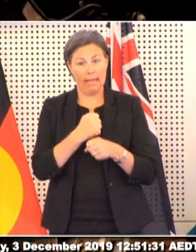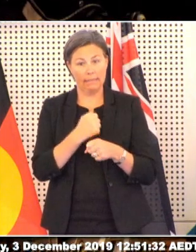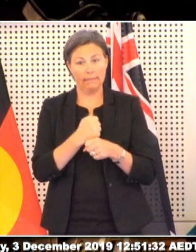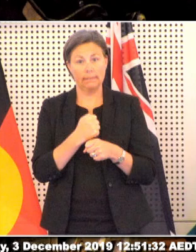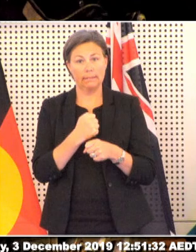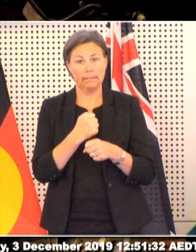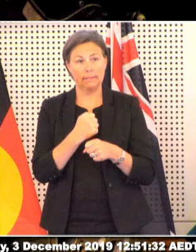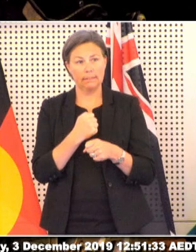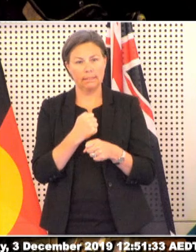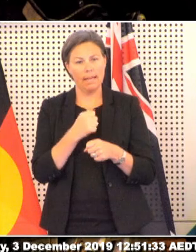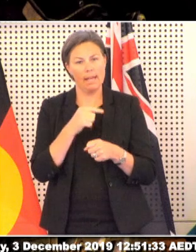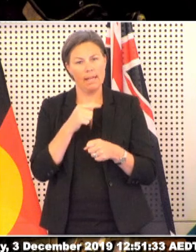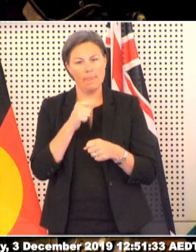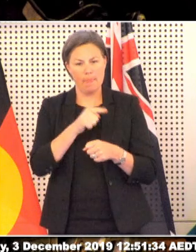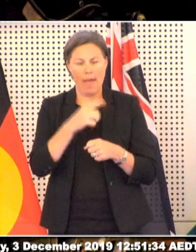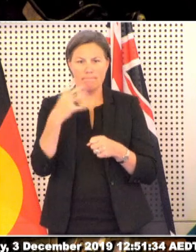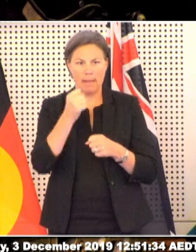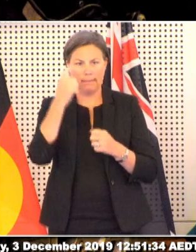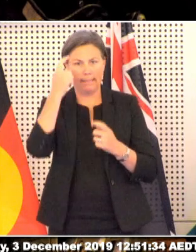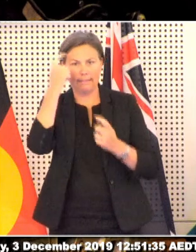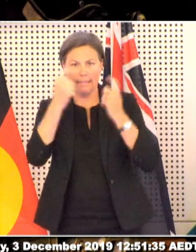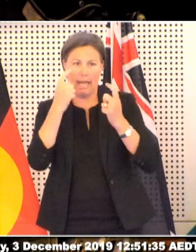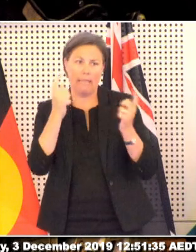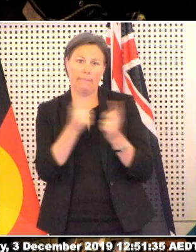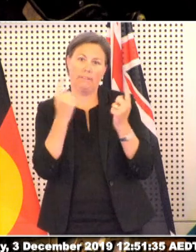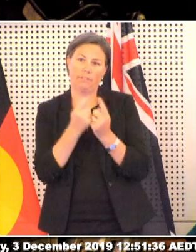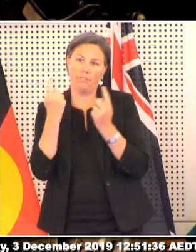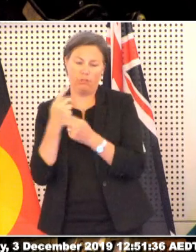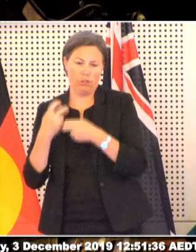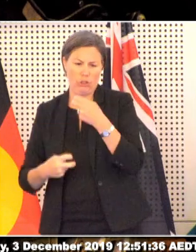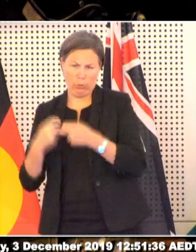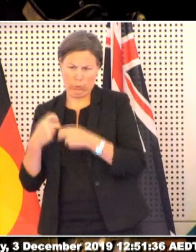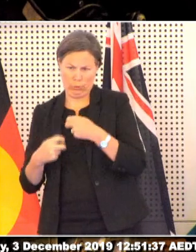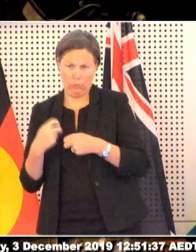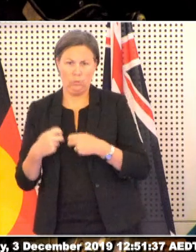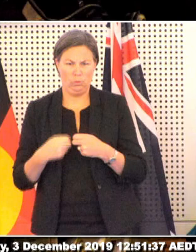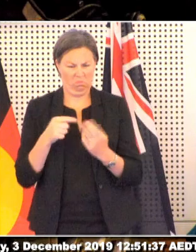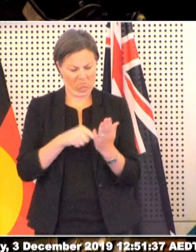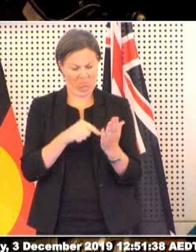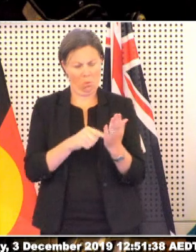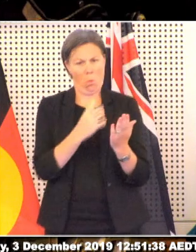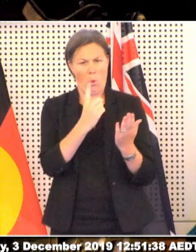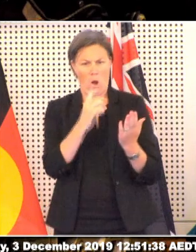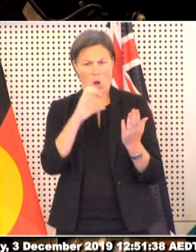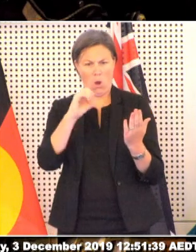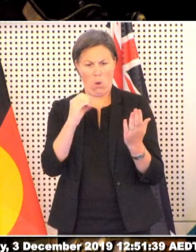So can I just ask you to touch on the matters that are set out in paragraph 102? Sure. At paragraph (a) to (h).